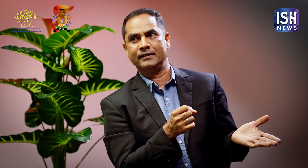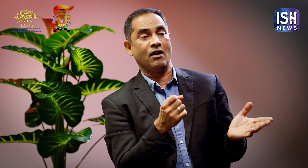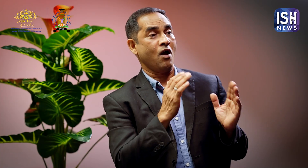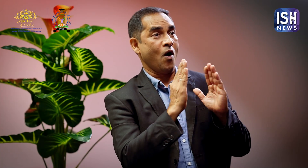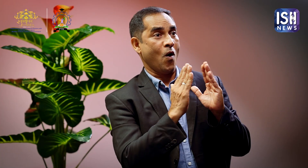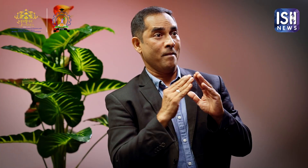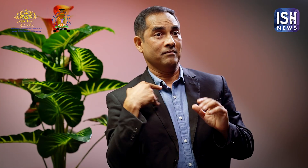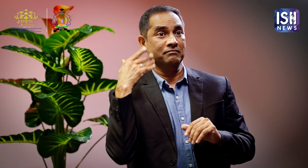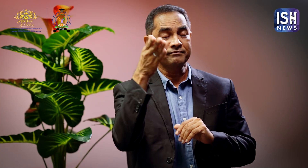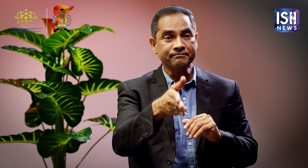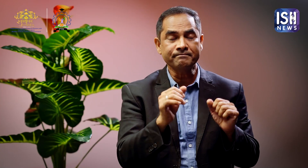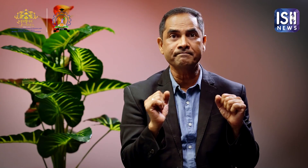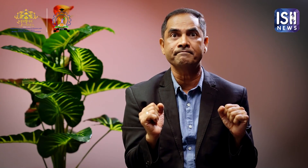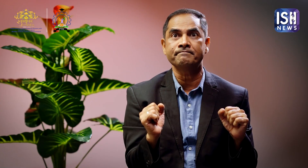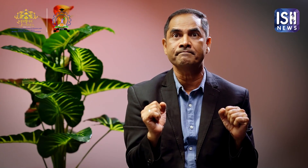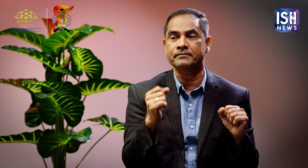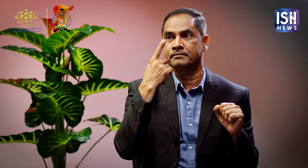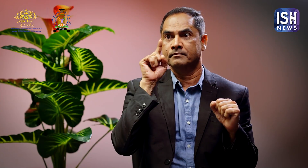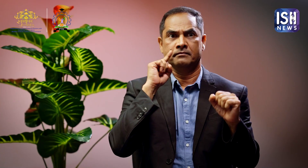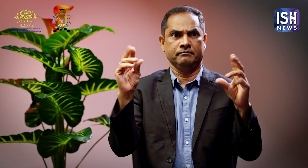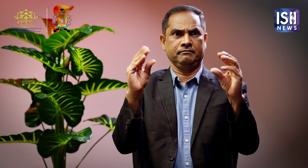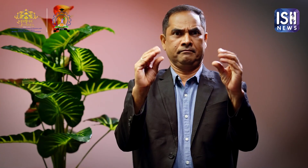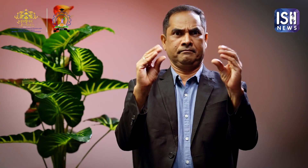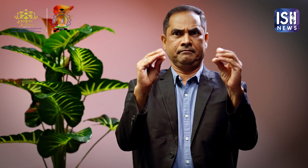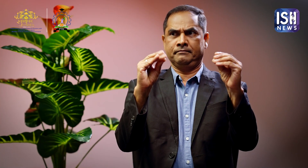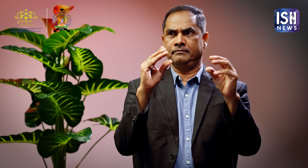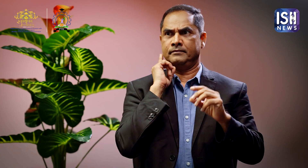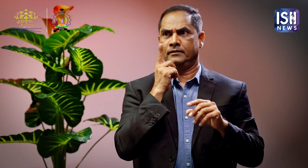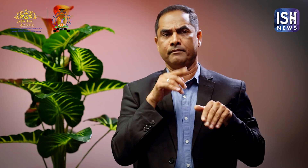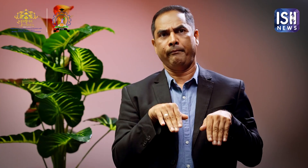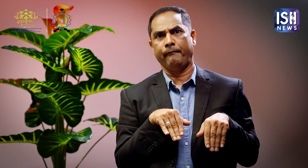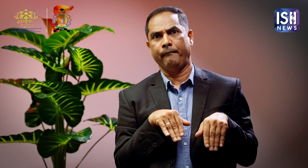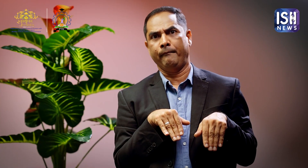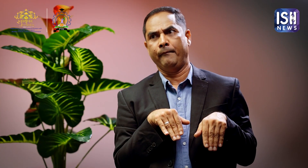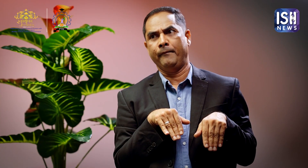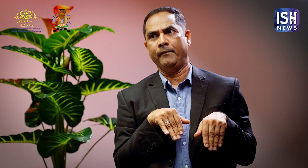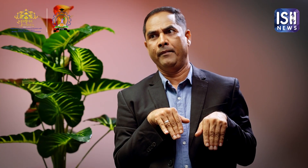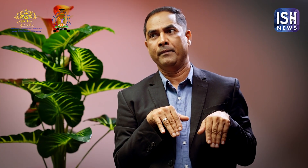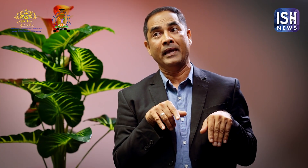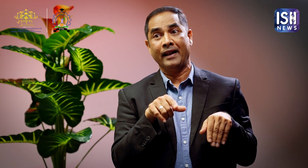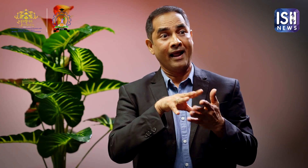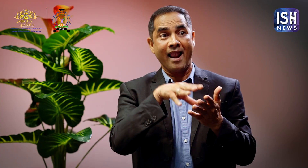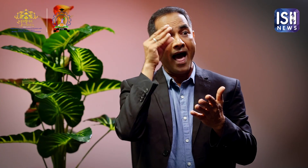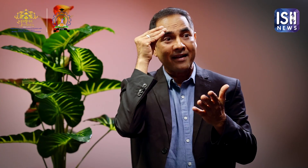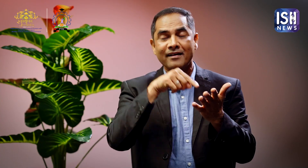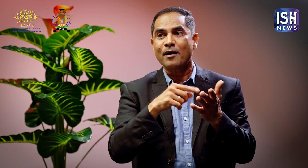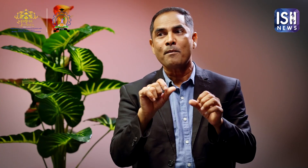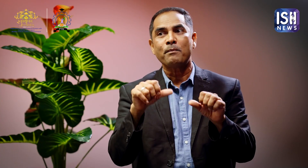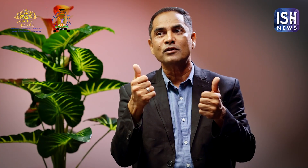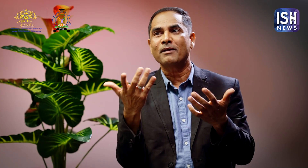At home, the Deaf child sits silently while their parents have conversations they can’t follow, missing out on learning opportunities.